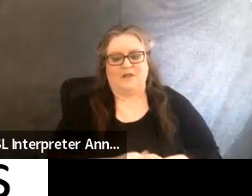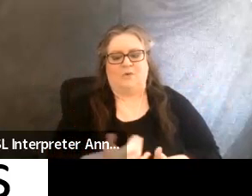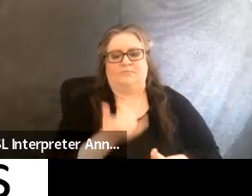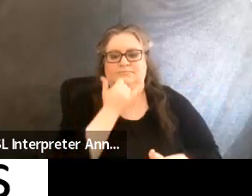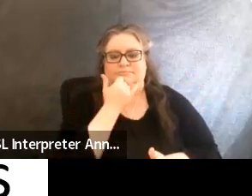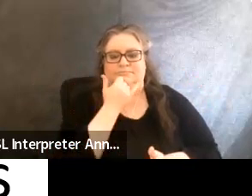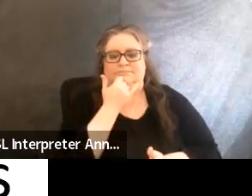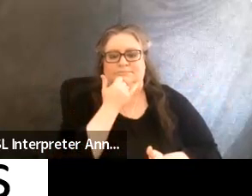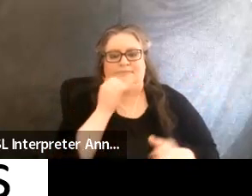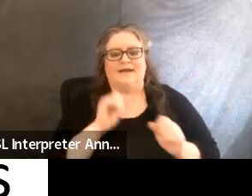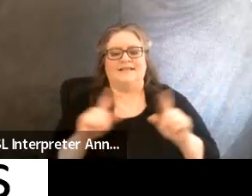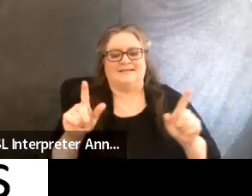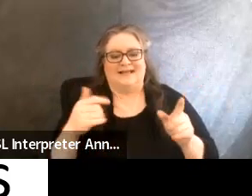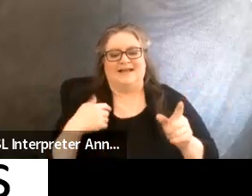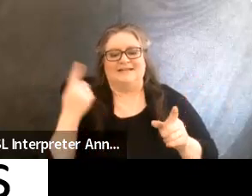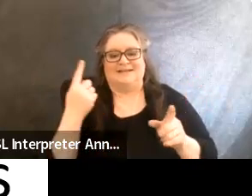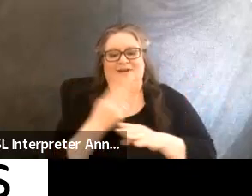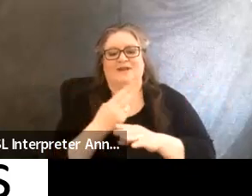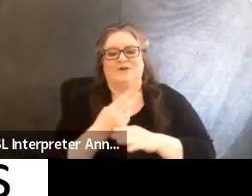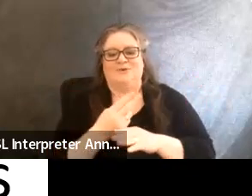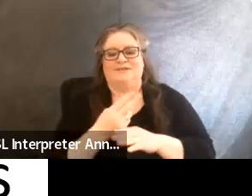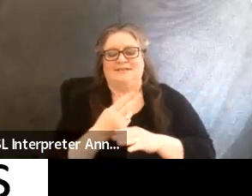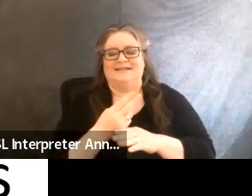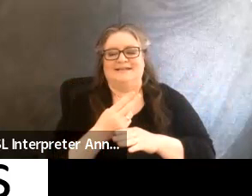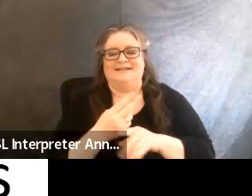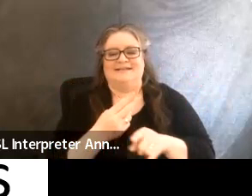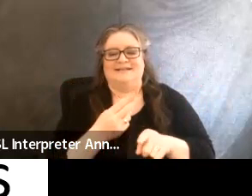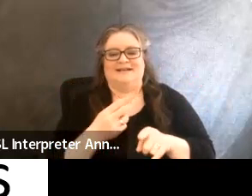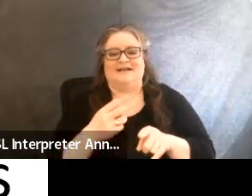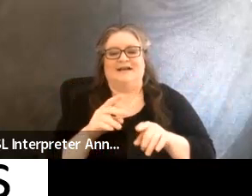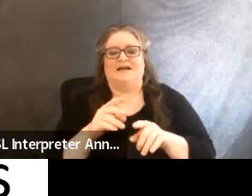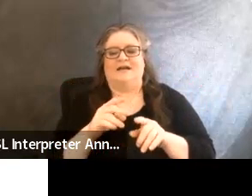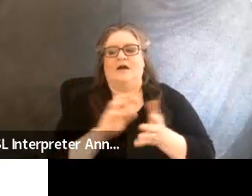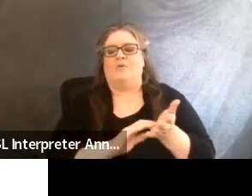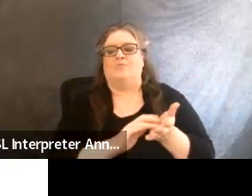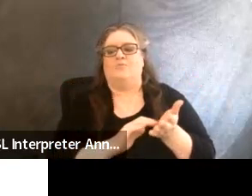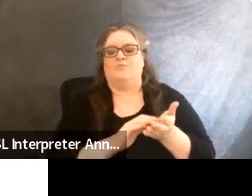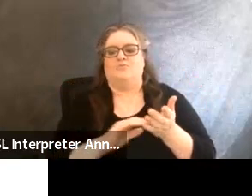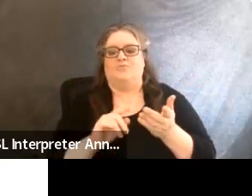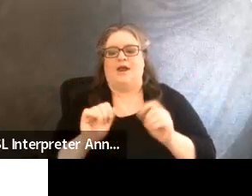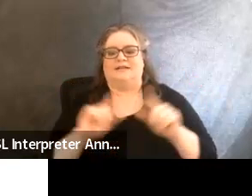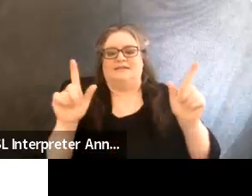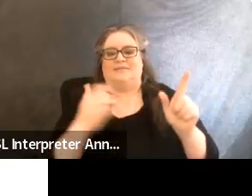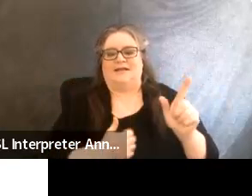This slide features somebody using a Braille display. Sorry about that.